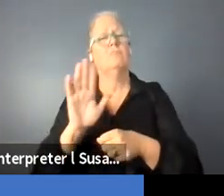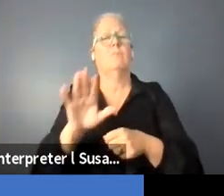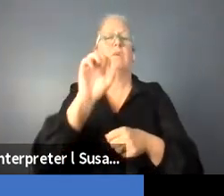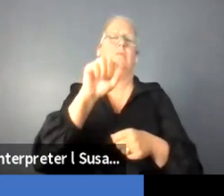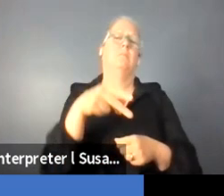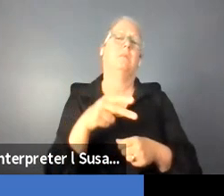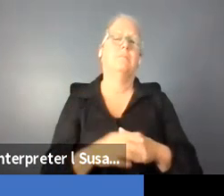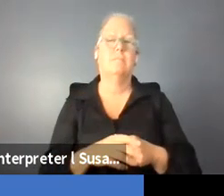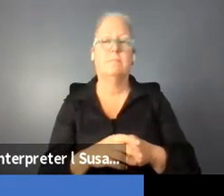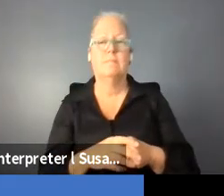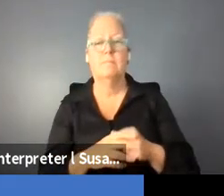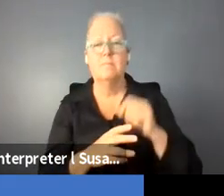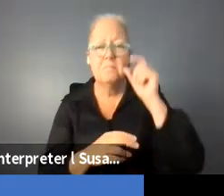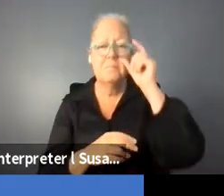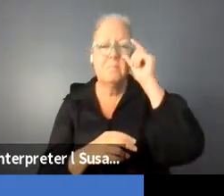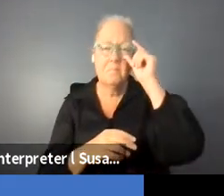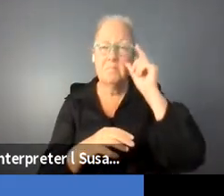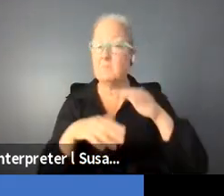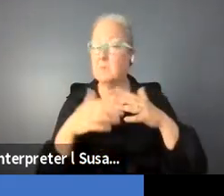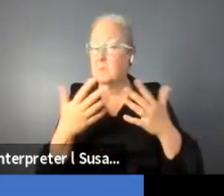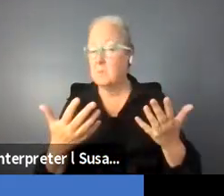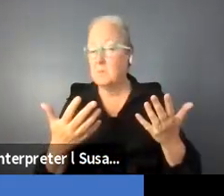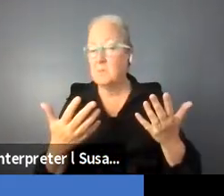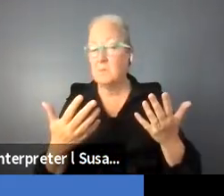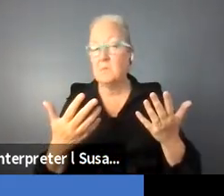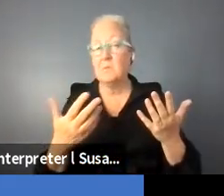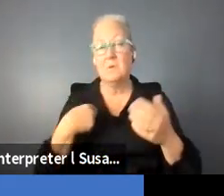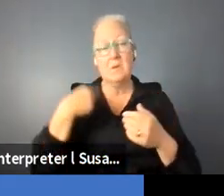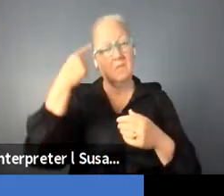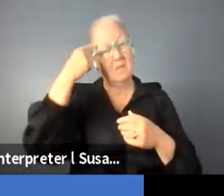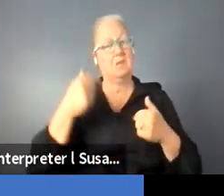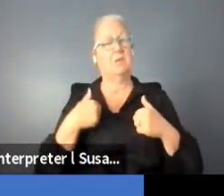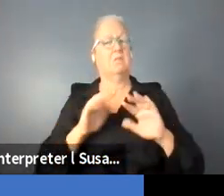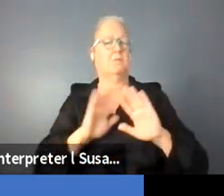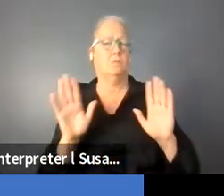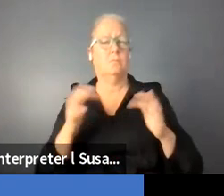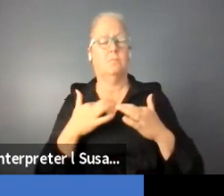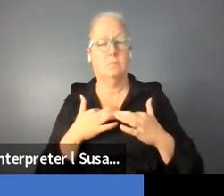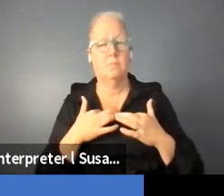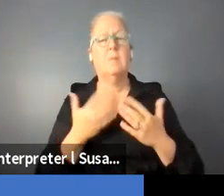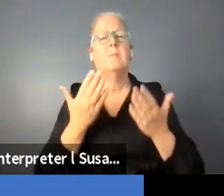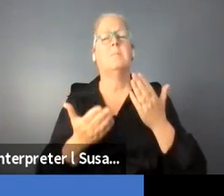So, I think, that is all from my side for now. But maybe just a final note is that as I noticed